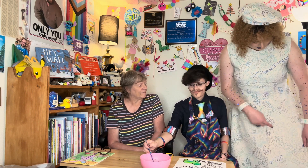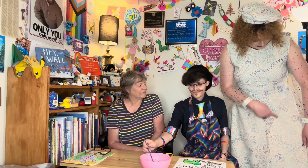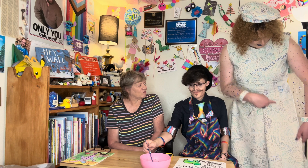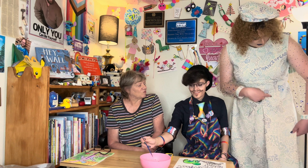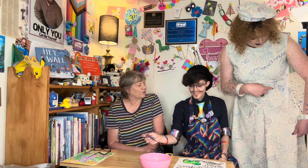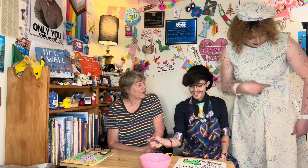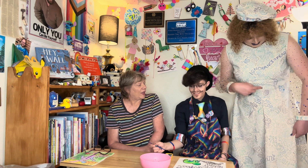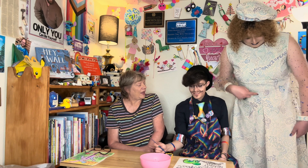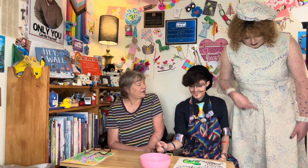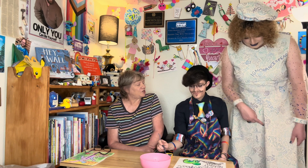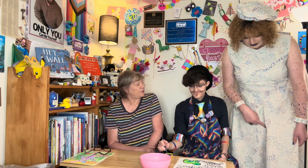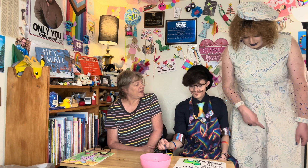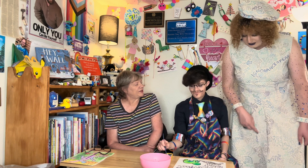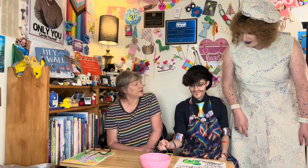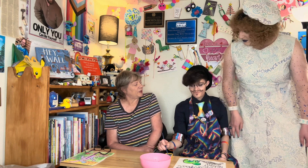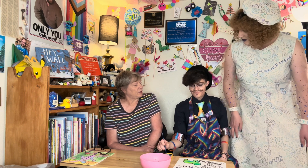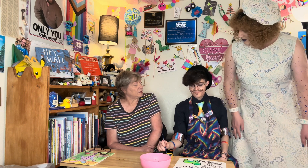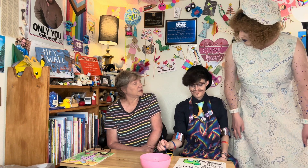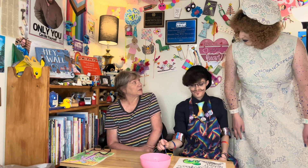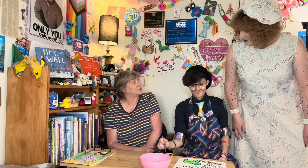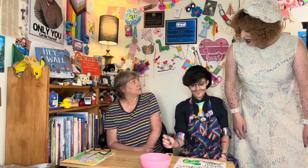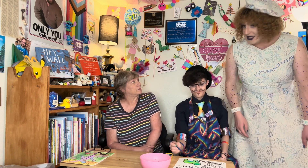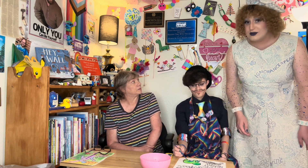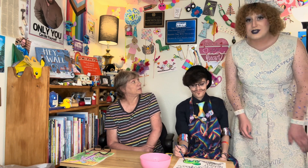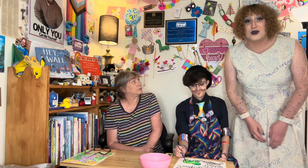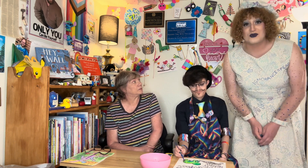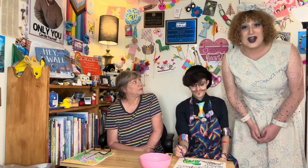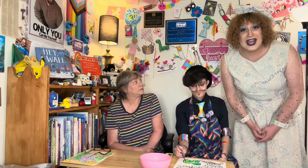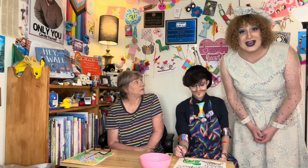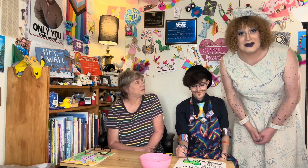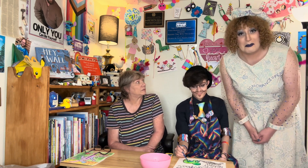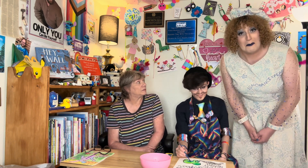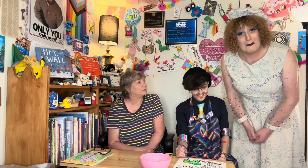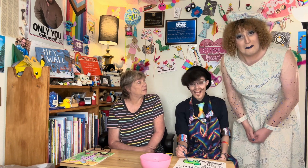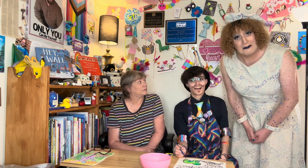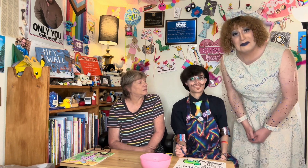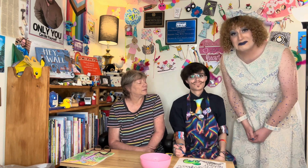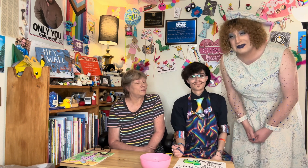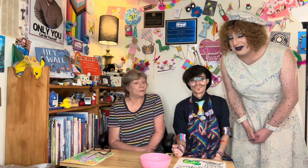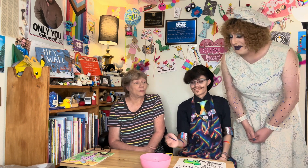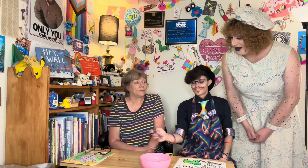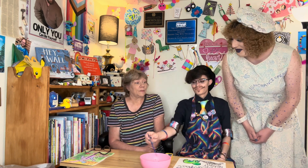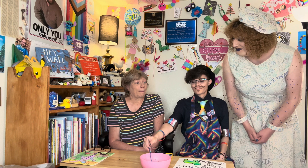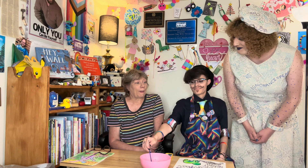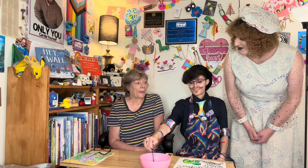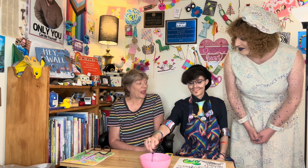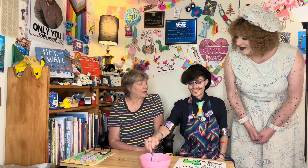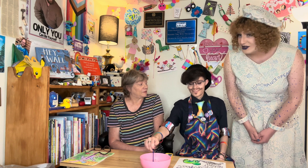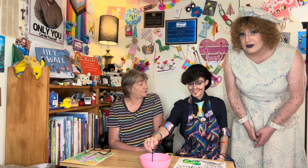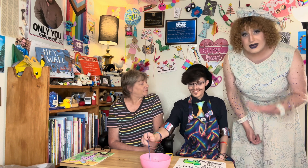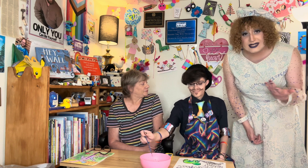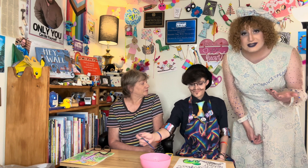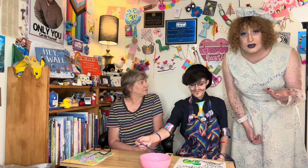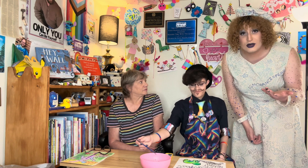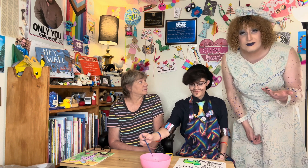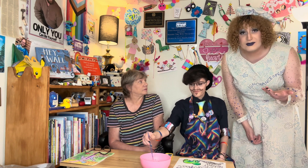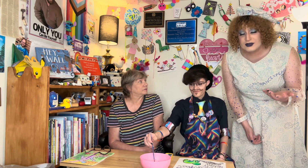lot of squiggles everywhere. BARB: How did you make the squiggles? CALI: I used crayon! KAI: Yeah! CALI: Yeah. If you have crayons at home, you